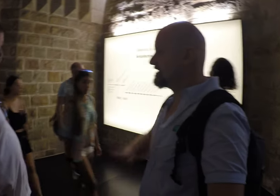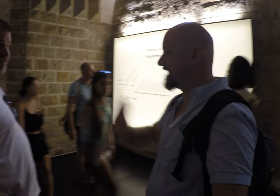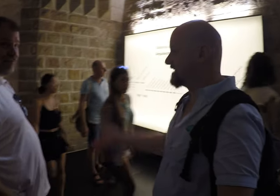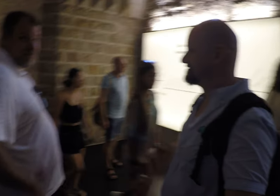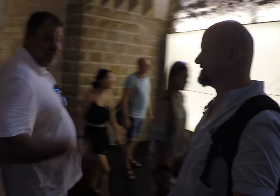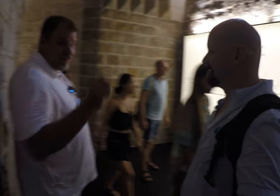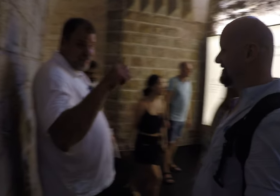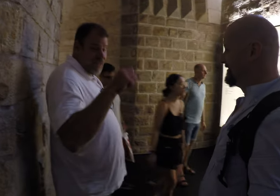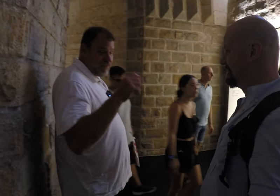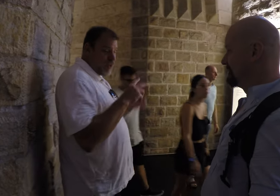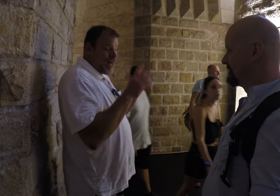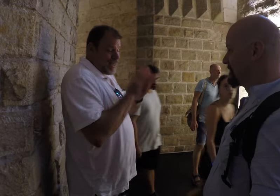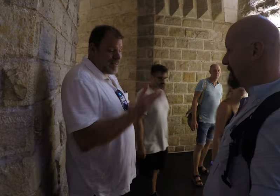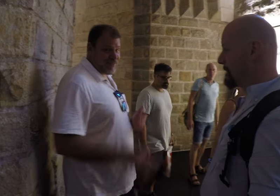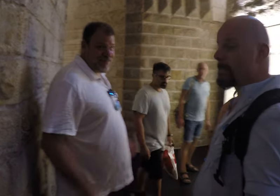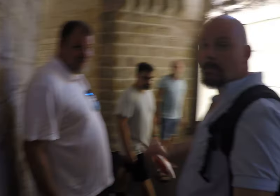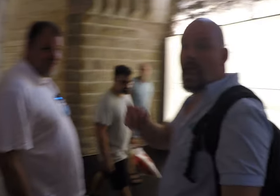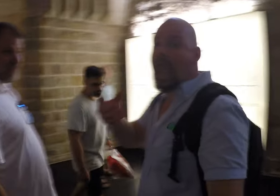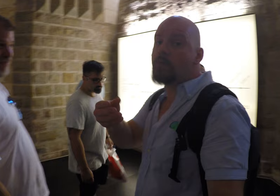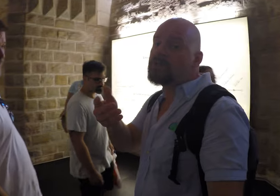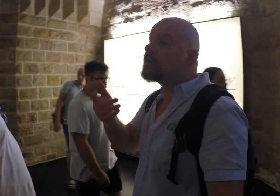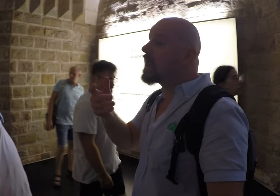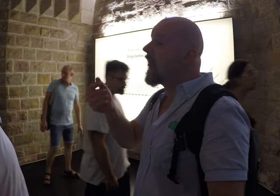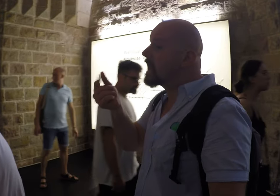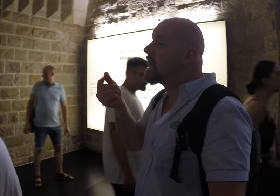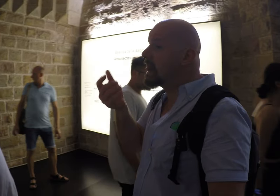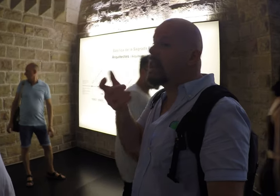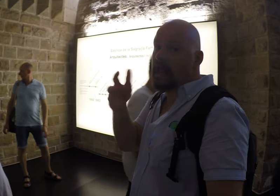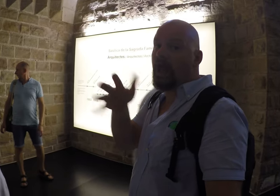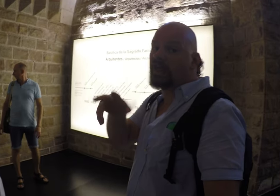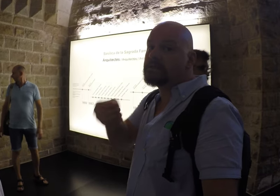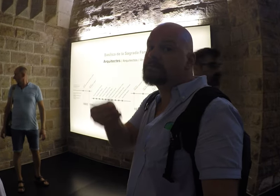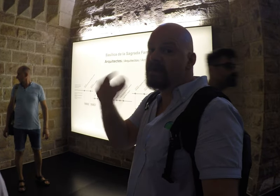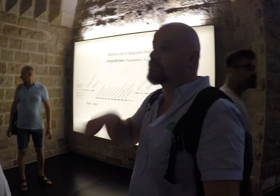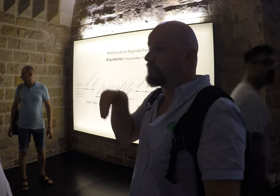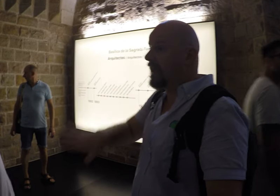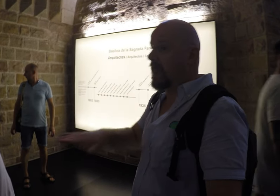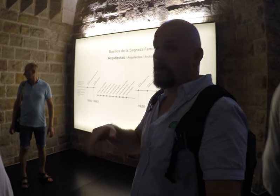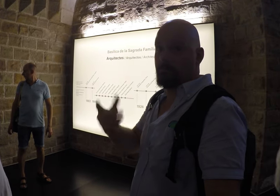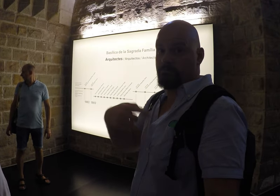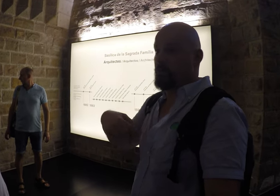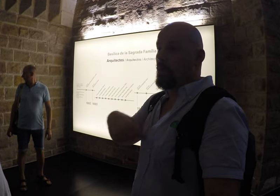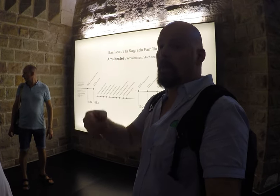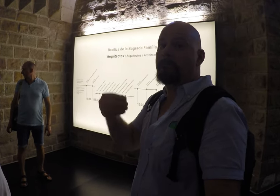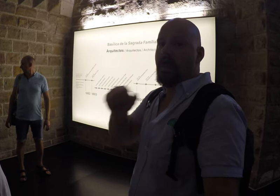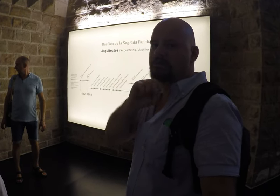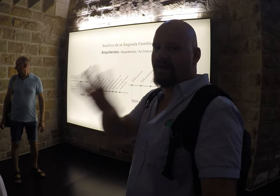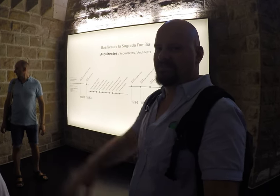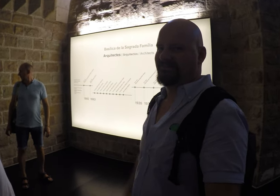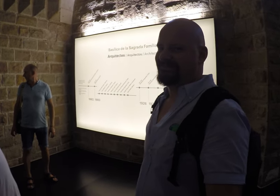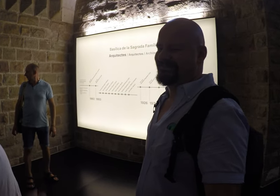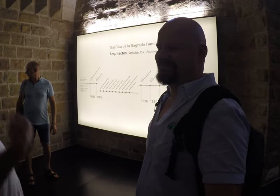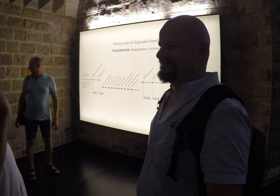It was nice! - Yes, very nice! The admission is a little expensive to get in. We paid nothing.